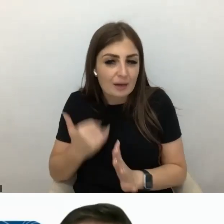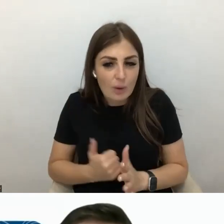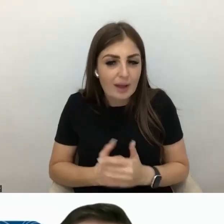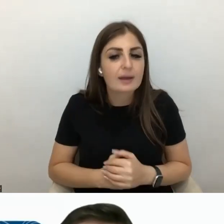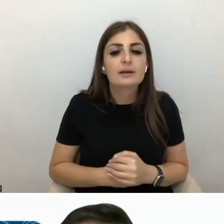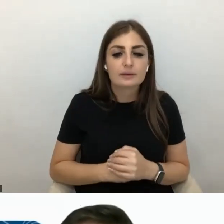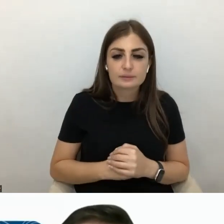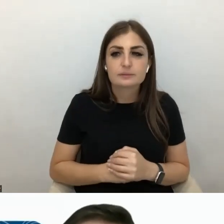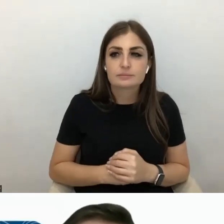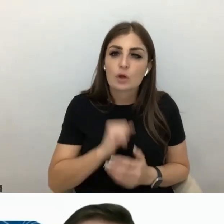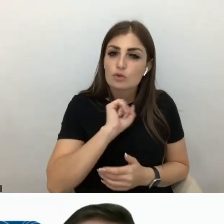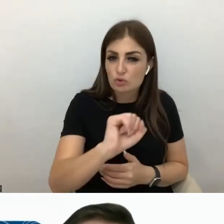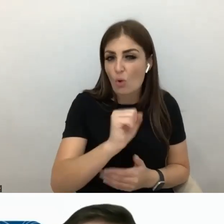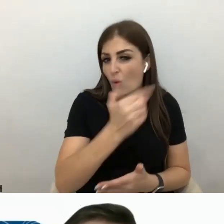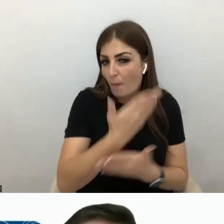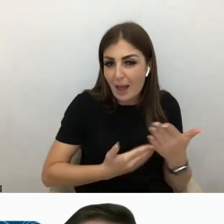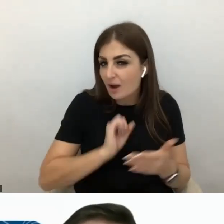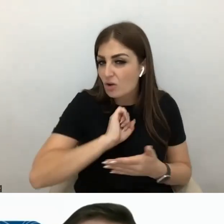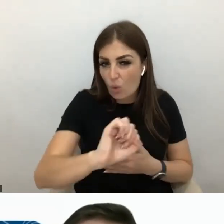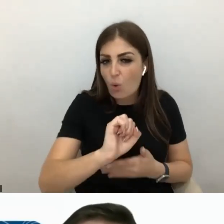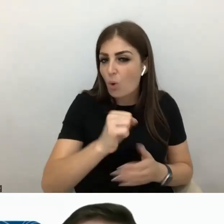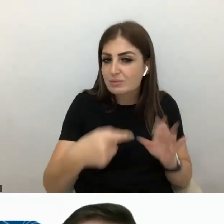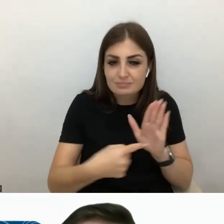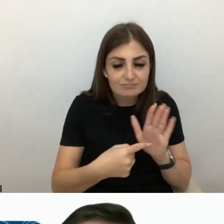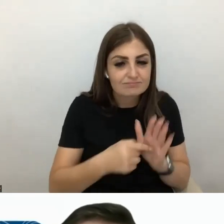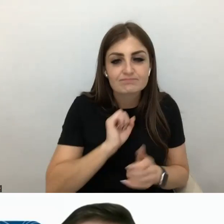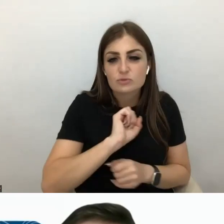It’s Your matter, you have a right to ask questions if there's anything you don't understand